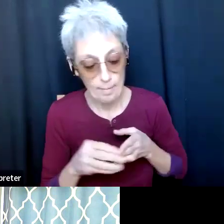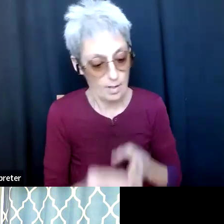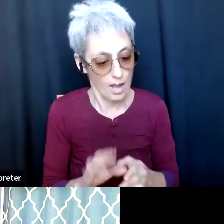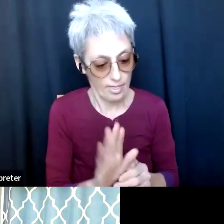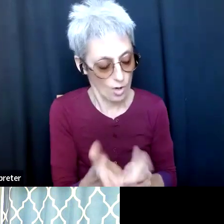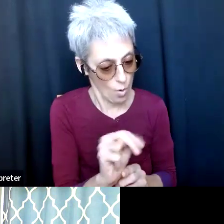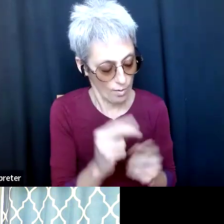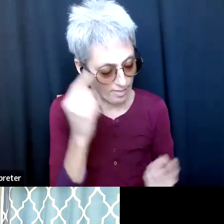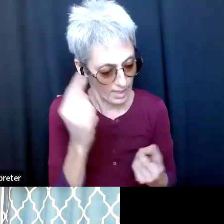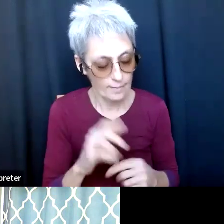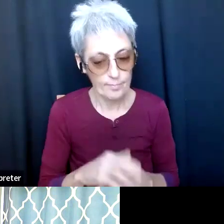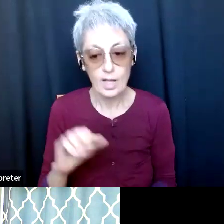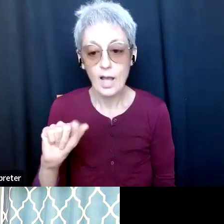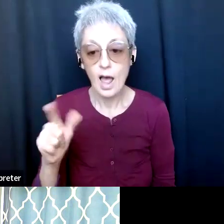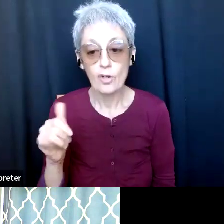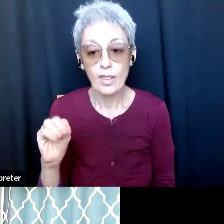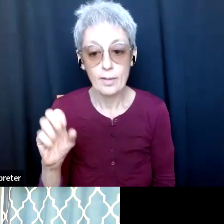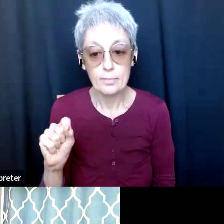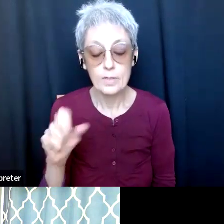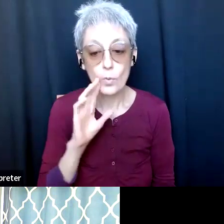but it would be very interesting to study that in the future.